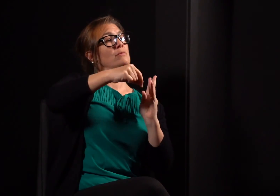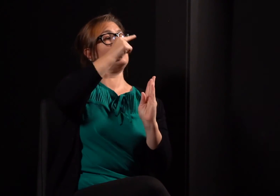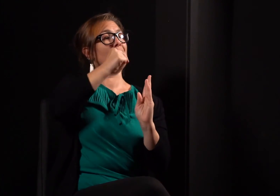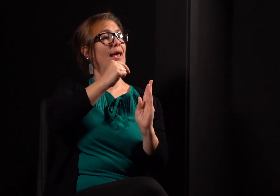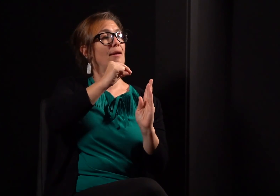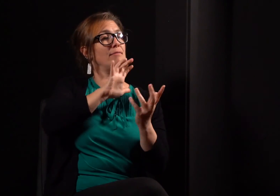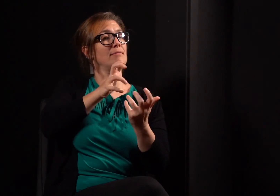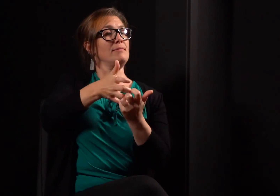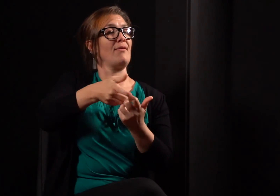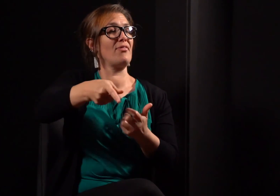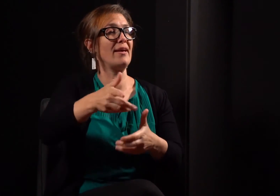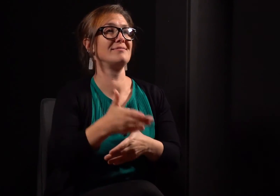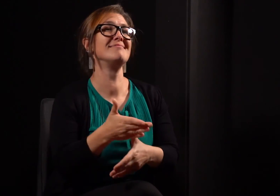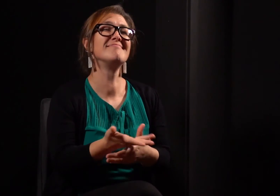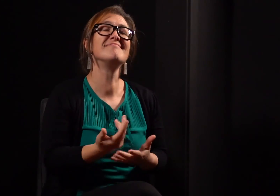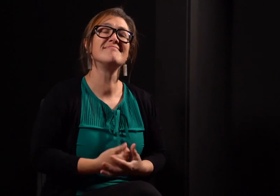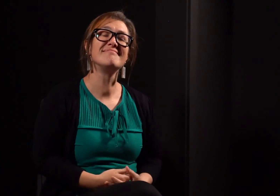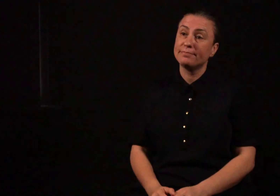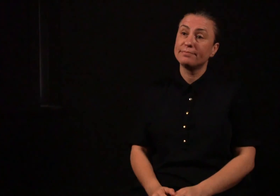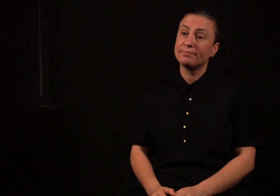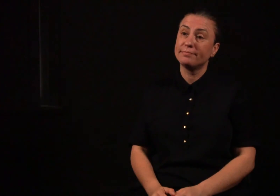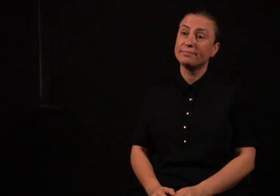they'll have strategies in place that they could use on that job.